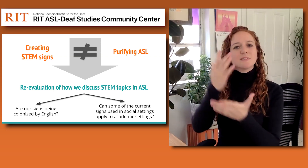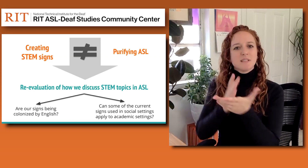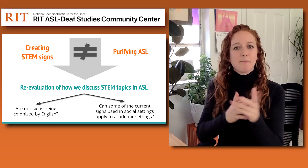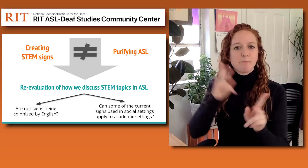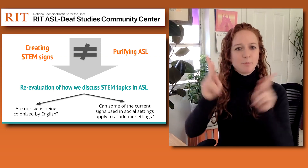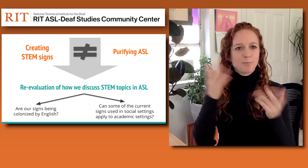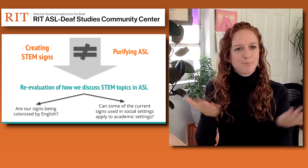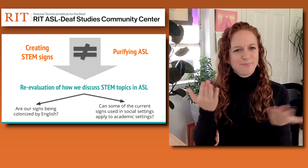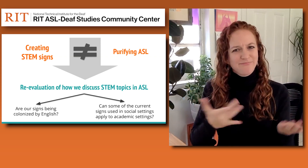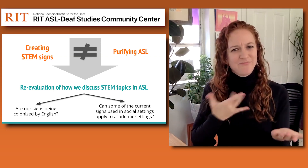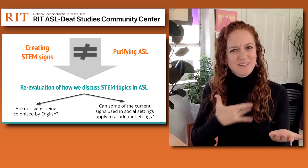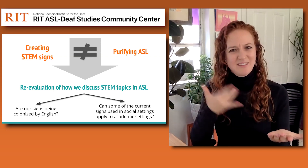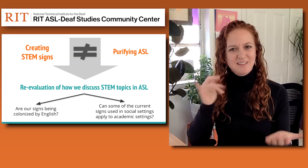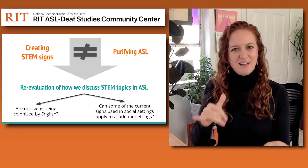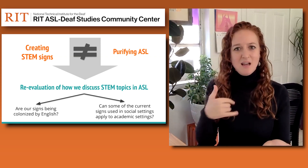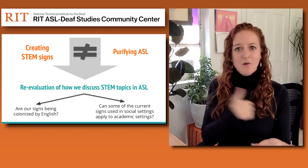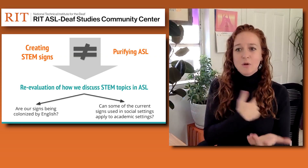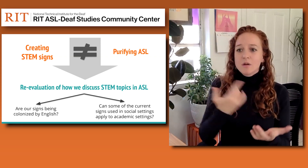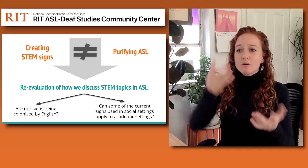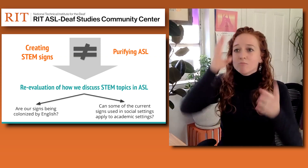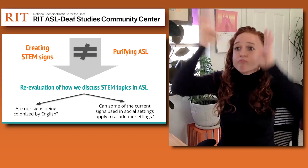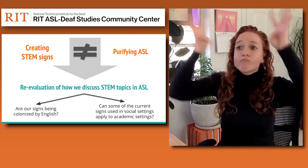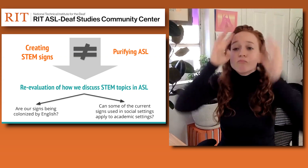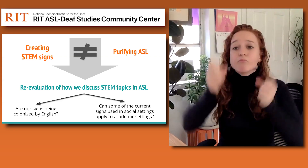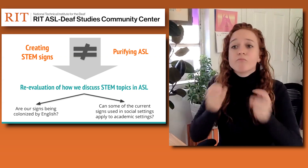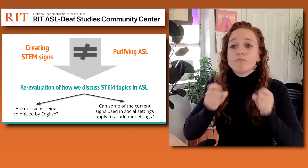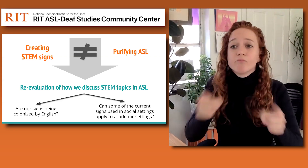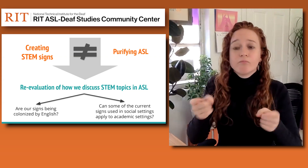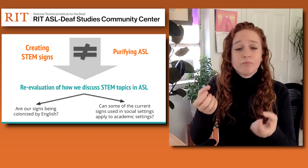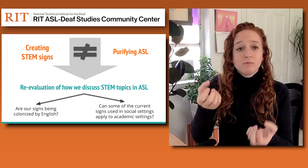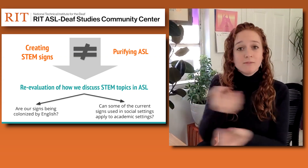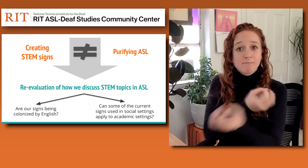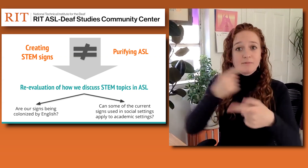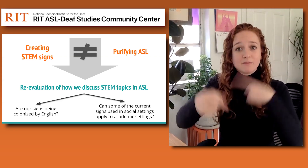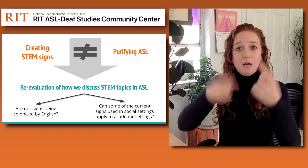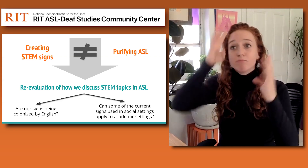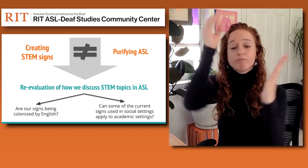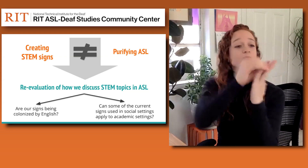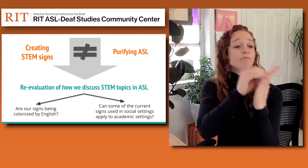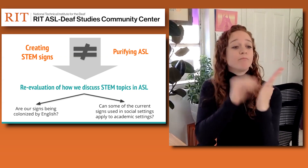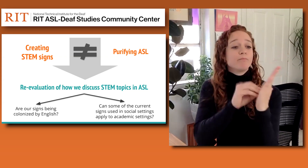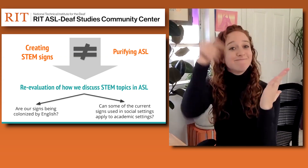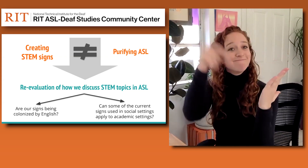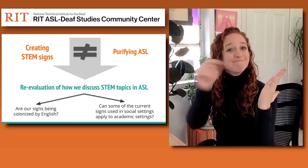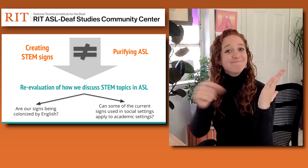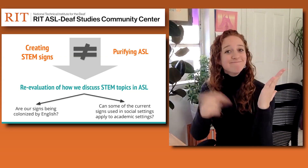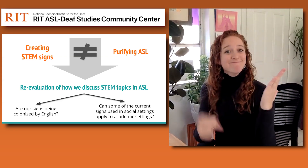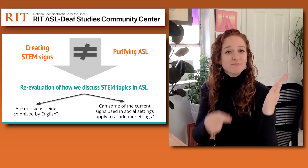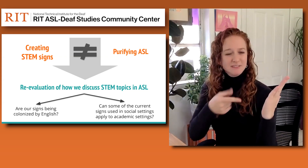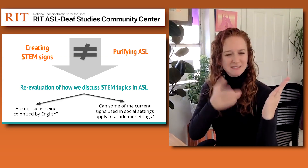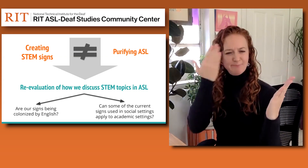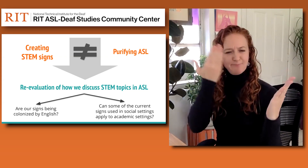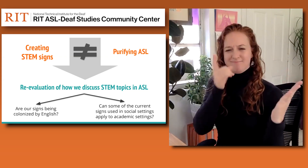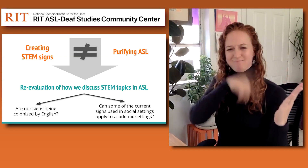And also, some people are feeling like, "Well, you know, we're coming up with all these signs. "You're just making them up, and it's a checklist,